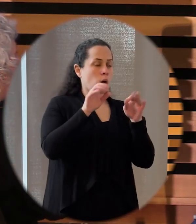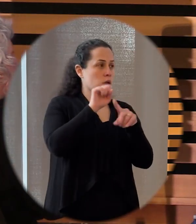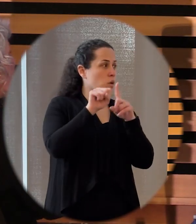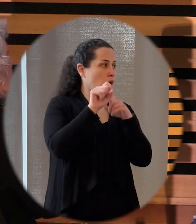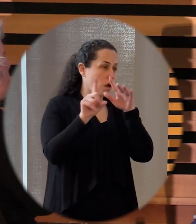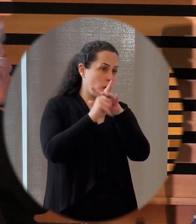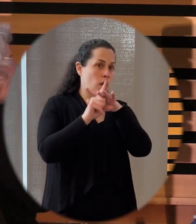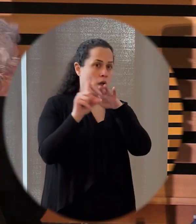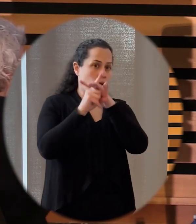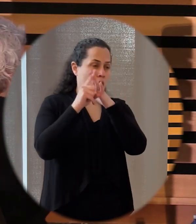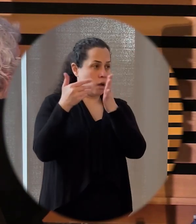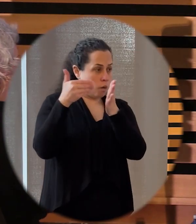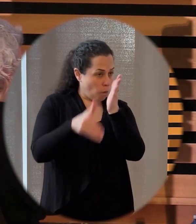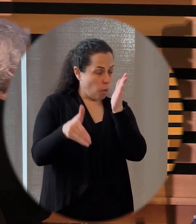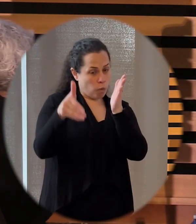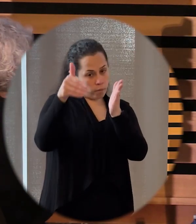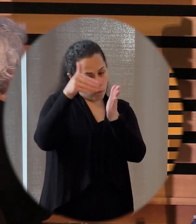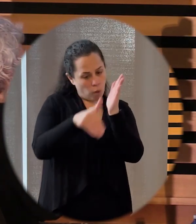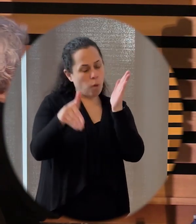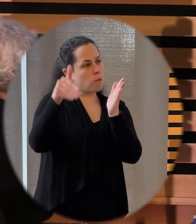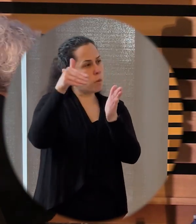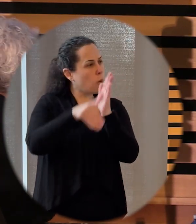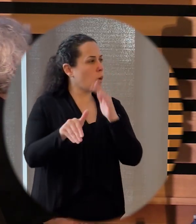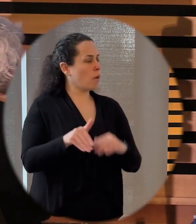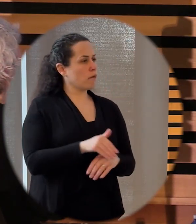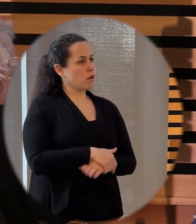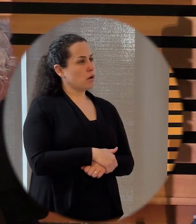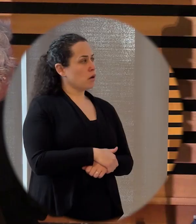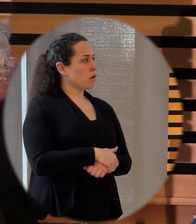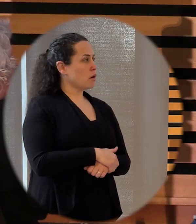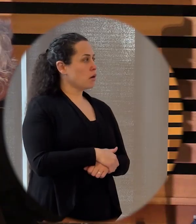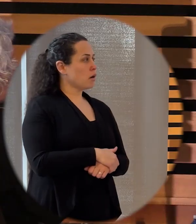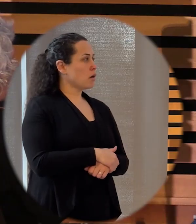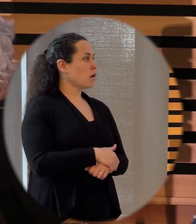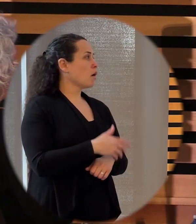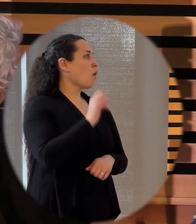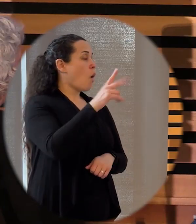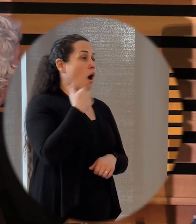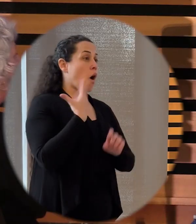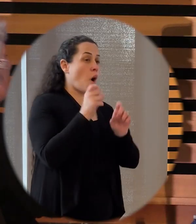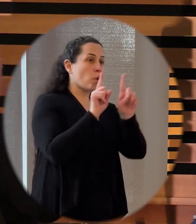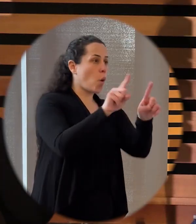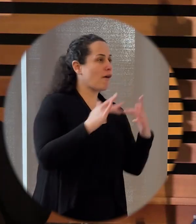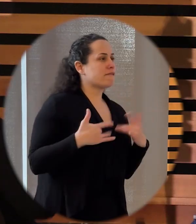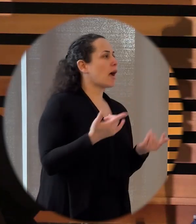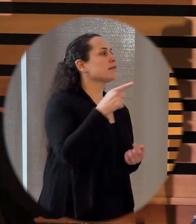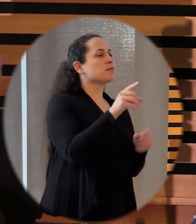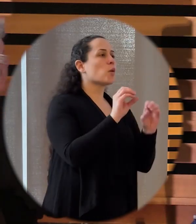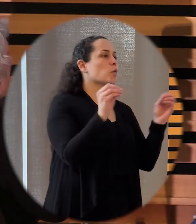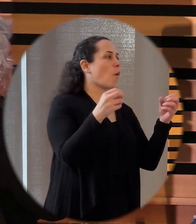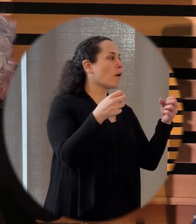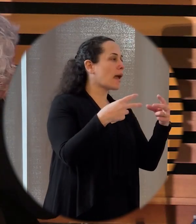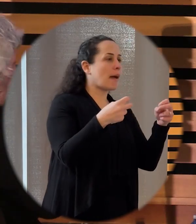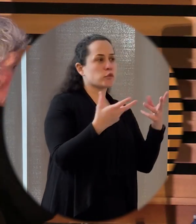over and over when I'm having to say I want to attend an event. But there's no captioning.